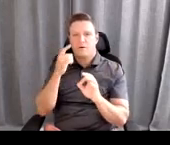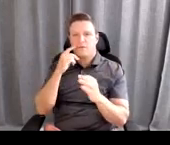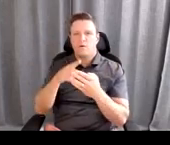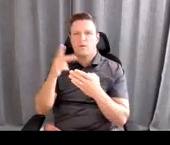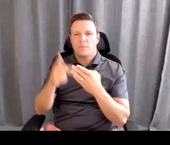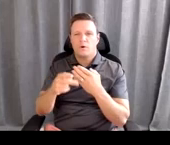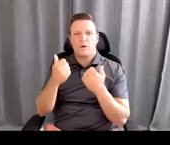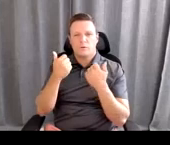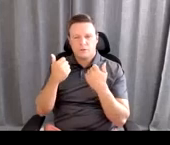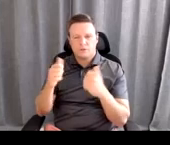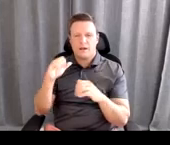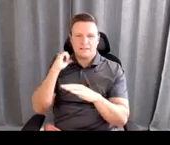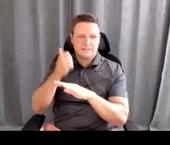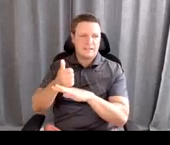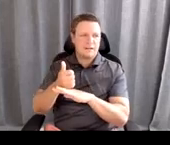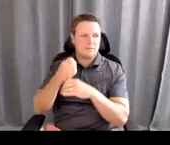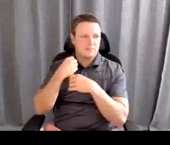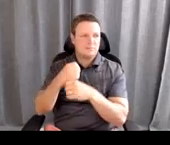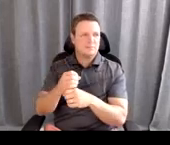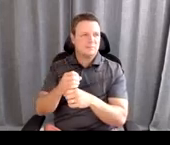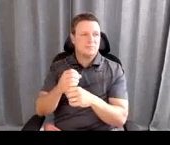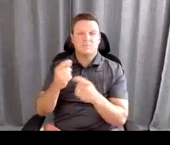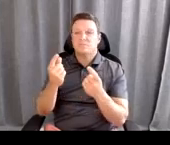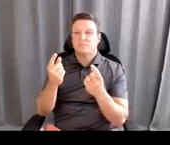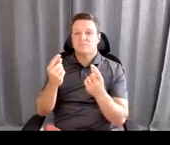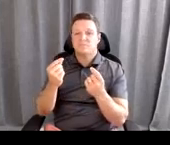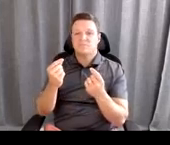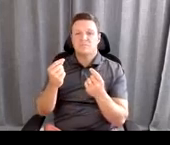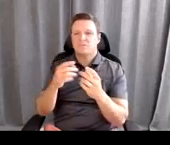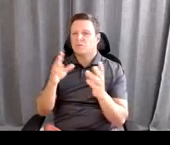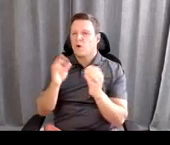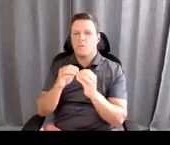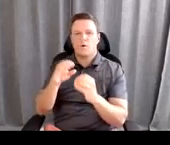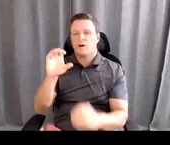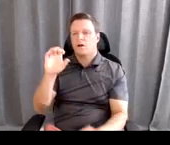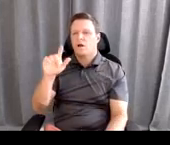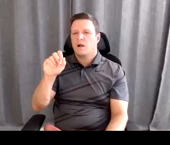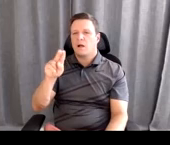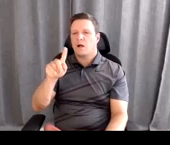And by doing this, then we decolonize this community, irresponsible community, engaged practices. Right